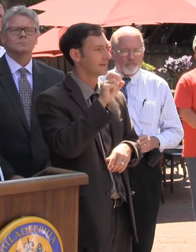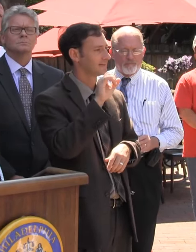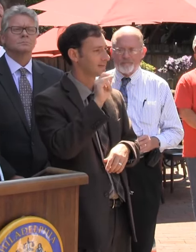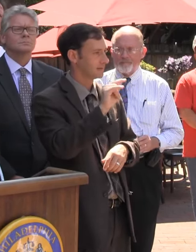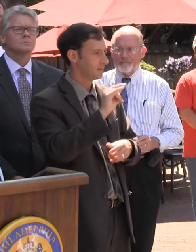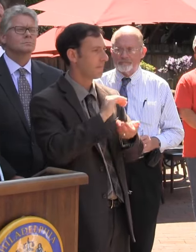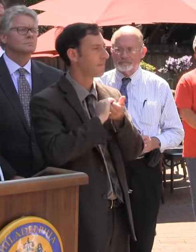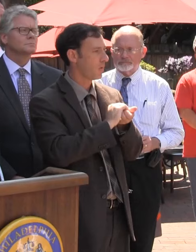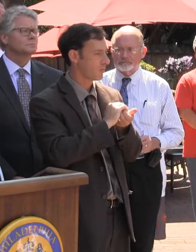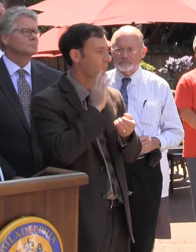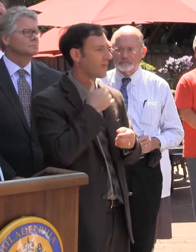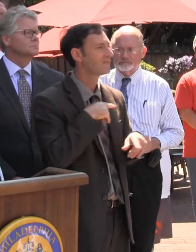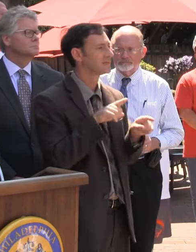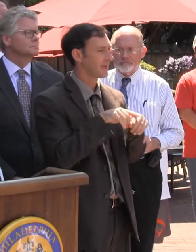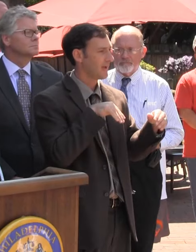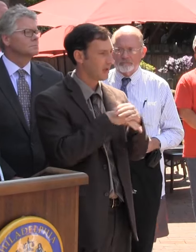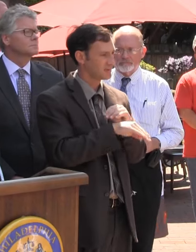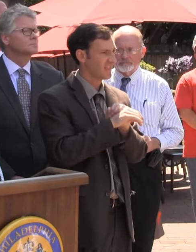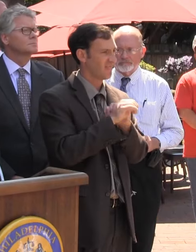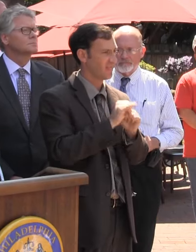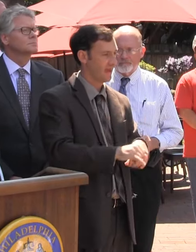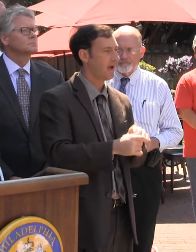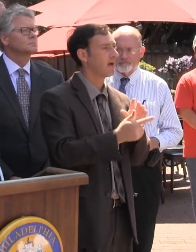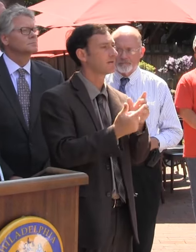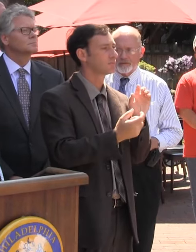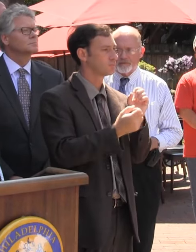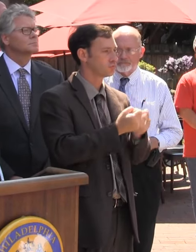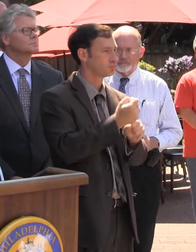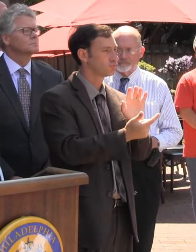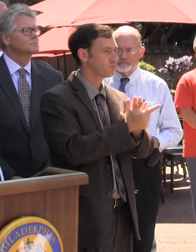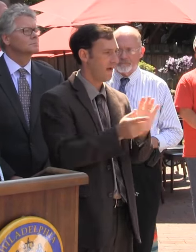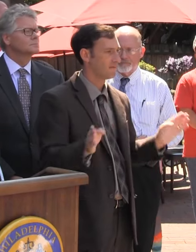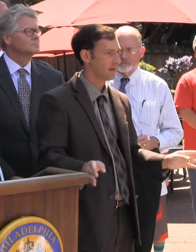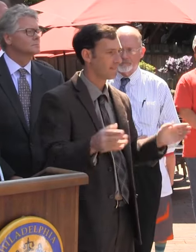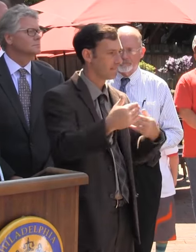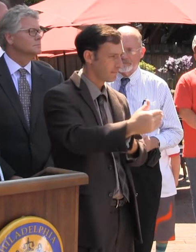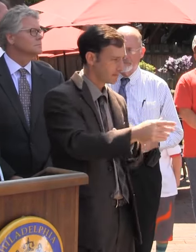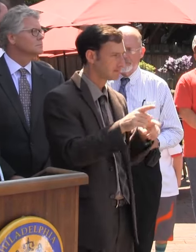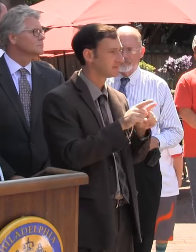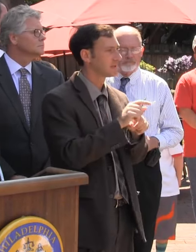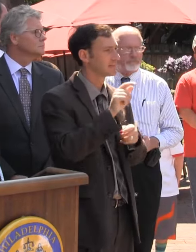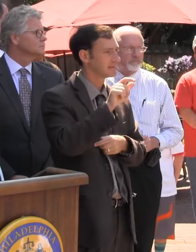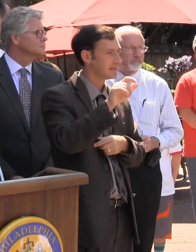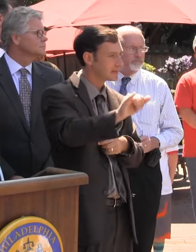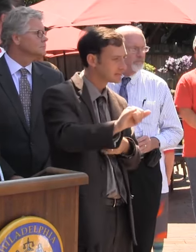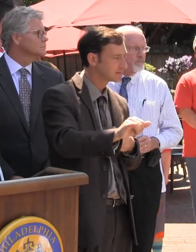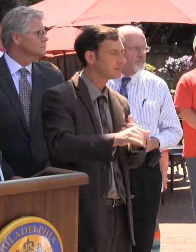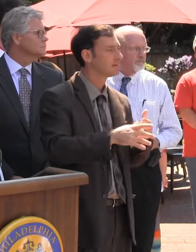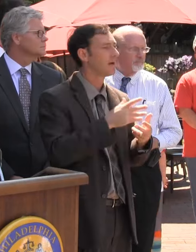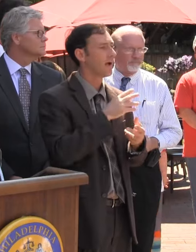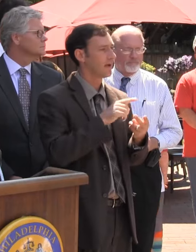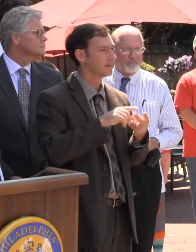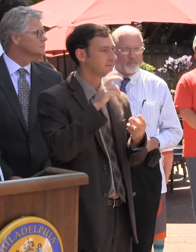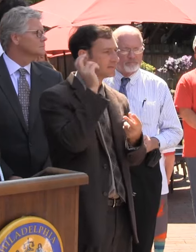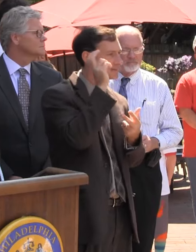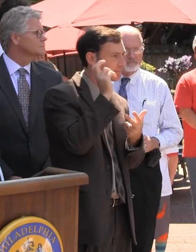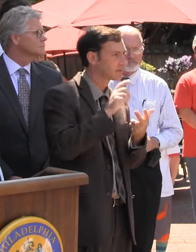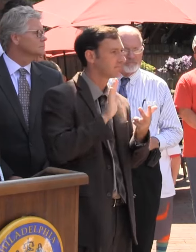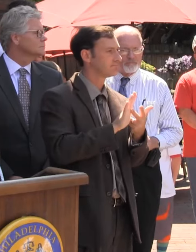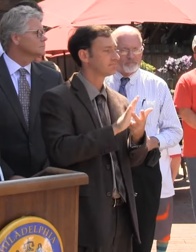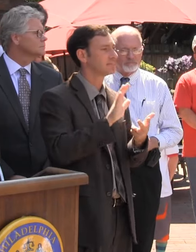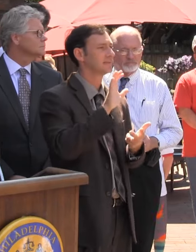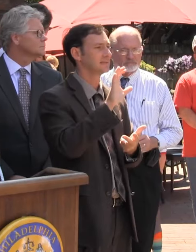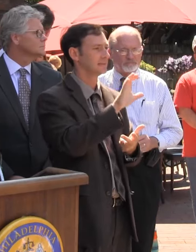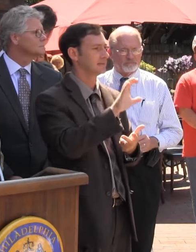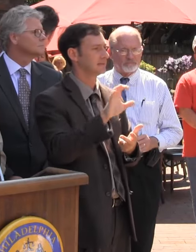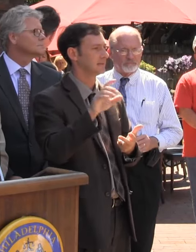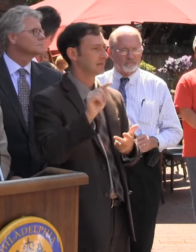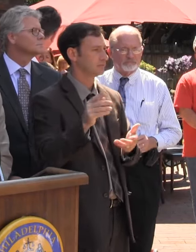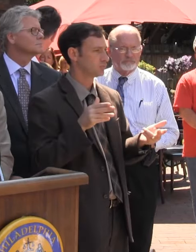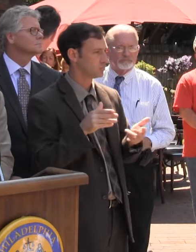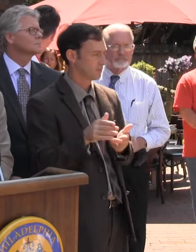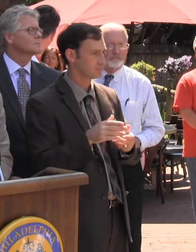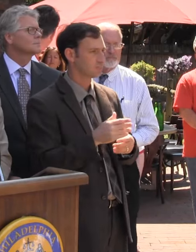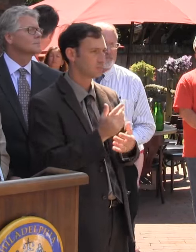the same access in the traffic box as taxis and SEPTA CCT service. And there's no restriction